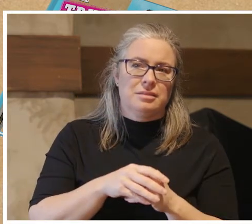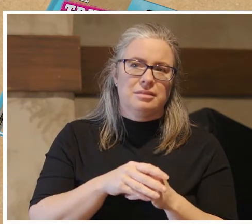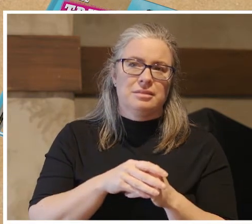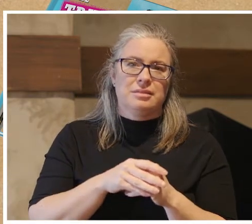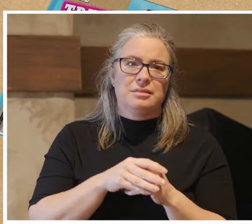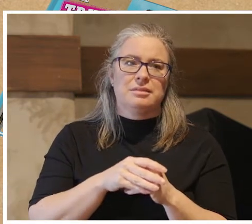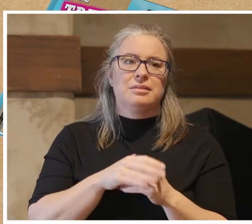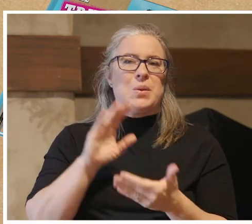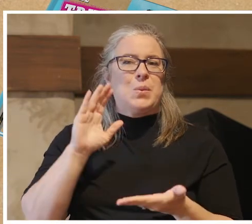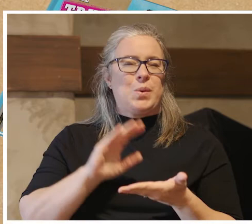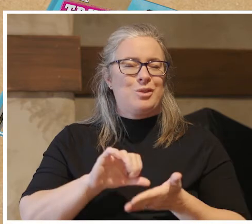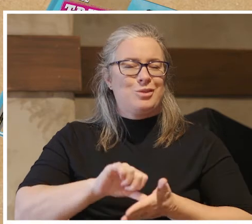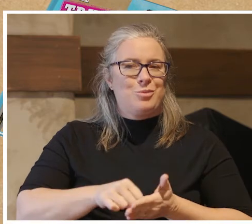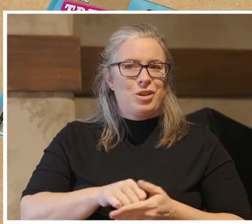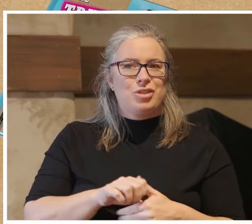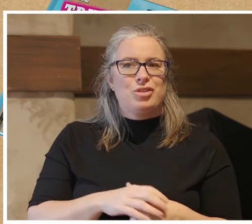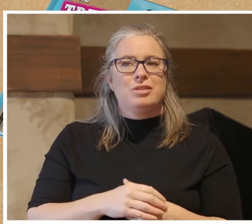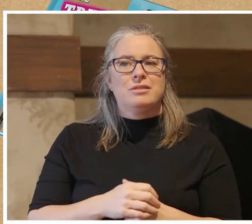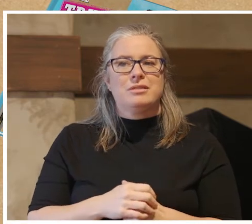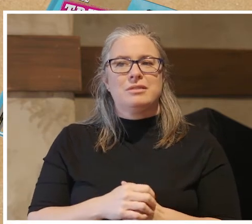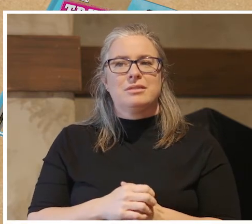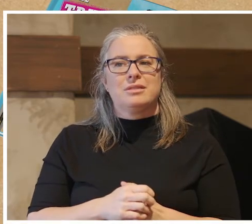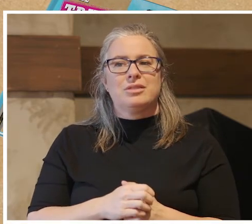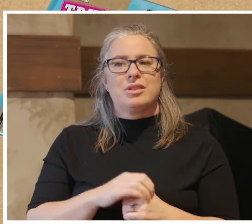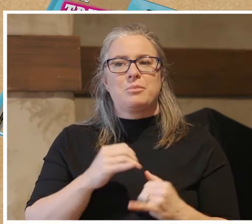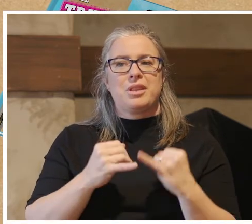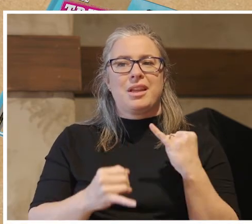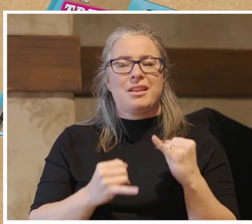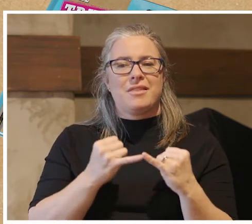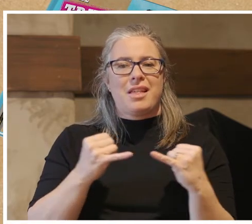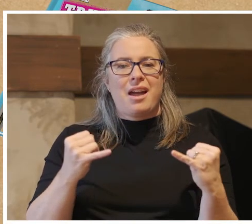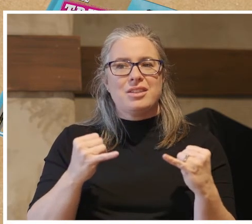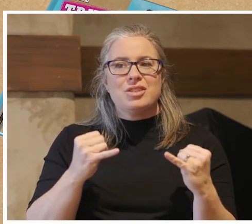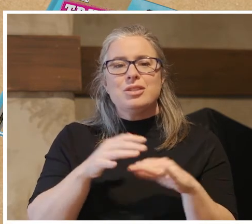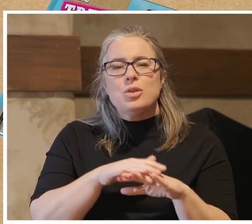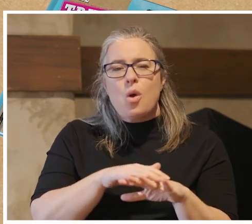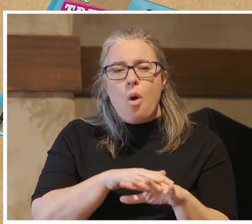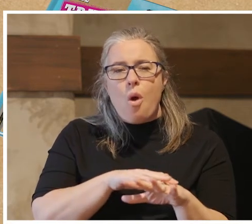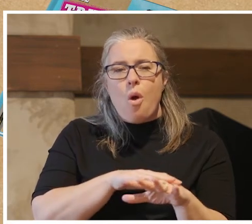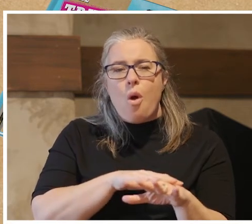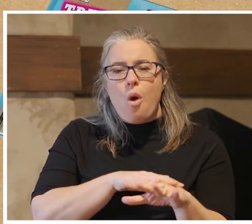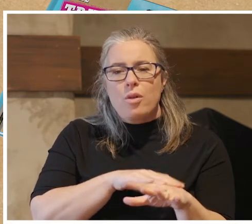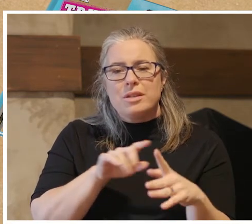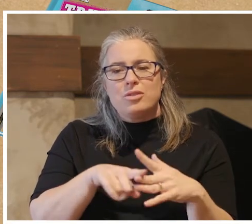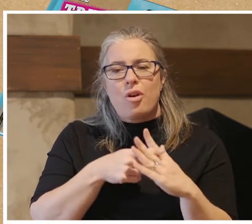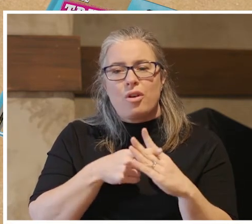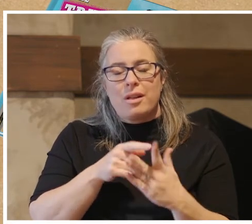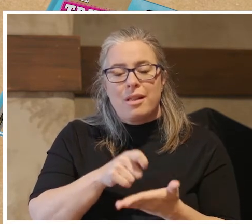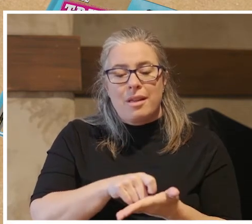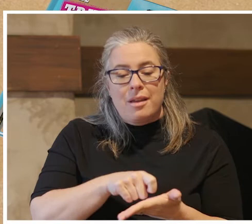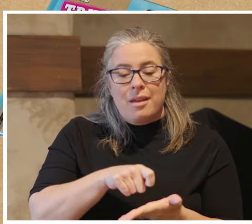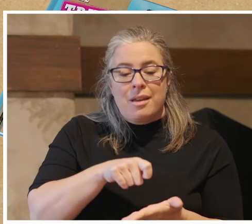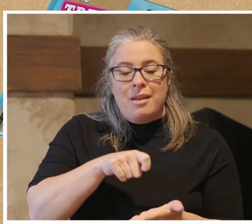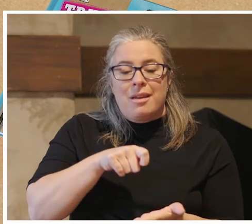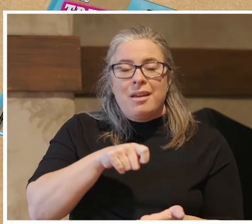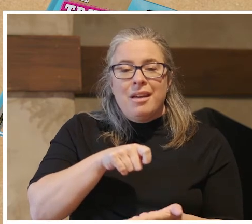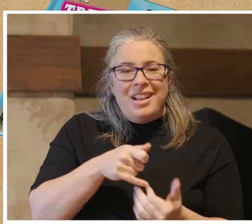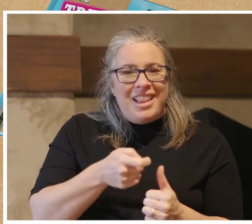and then reduce that pressure as you come to the end of the line, just slowly, slowly, slowly start to lift your pencil up.